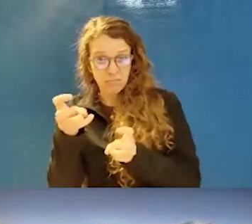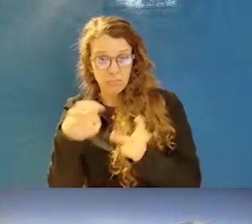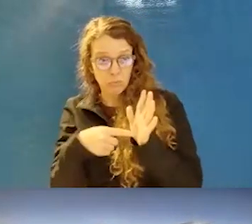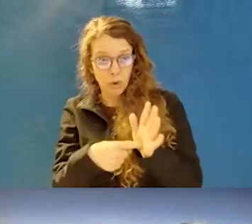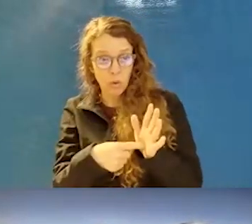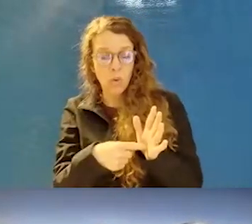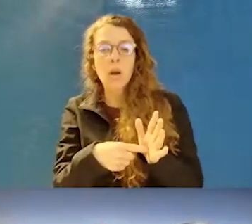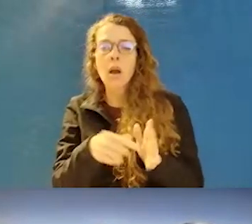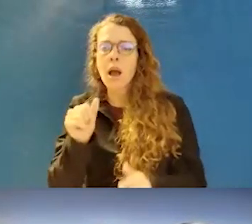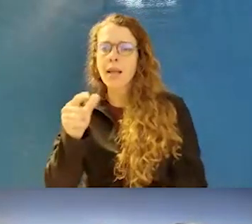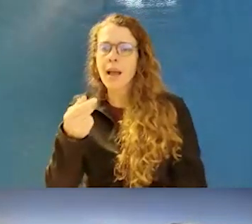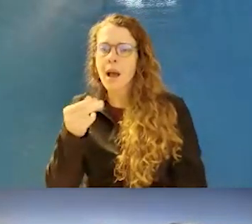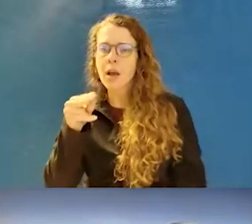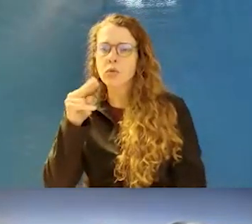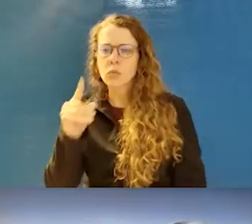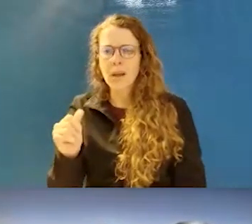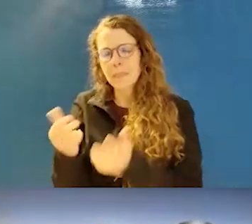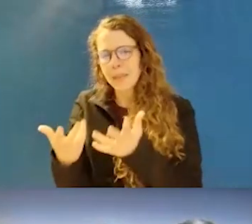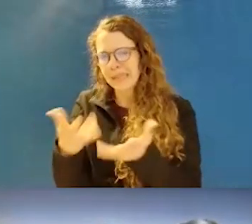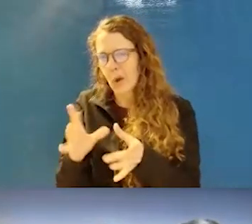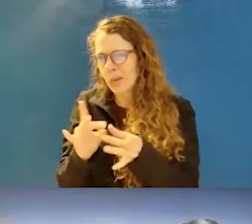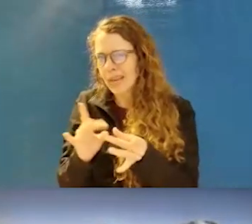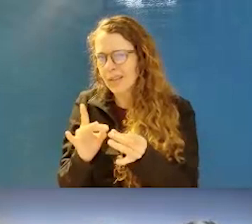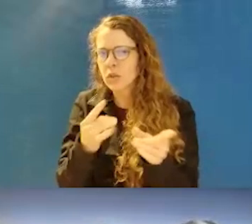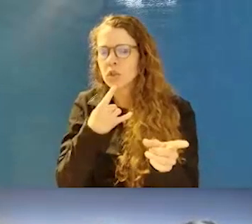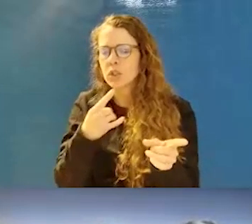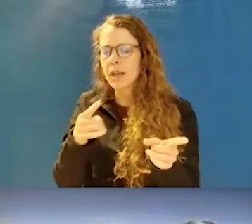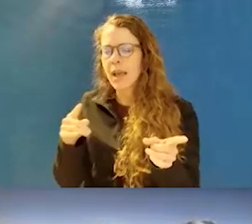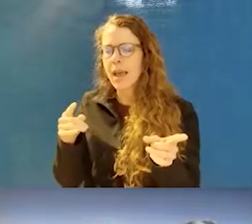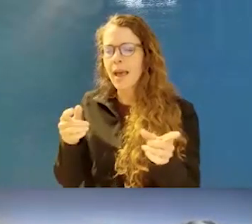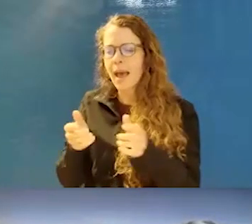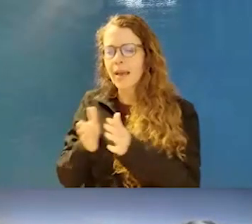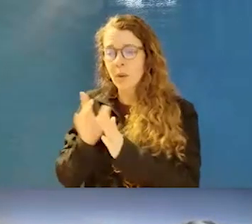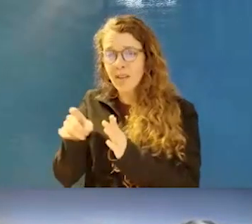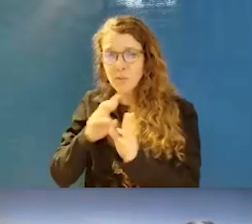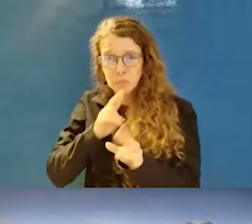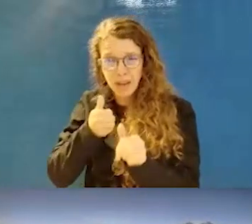Alejandro, you may have already answered this. Alejandro asks, do I need to respond to each student for it